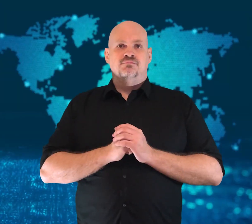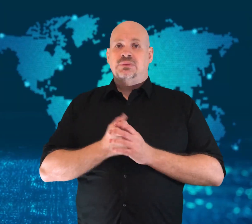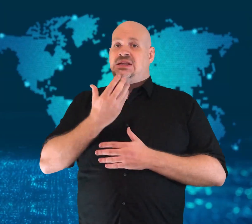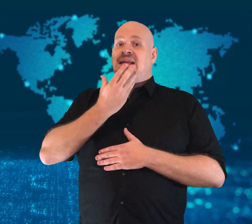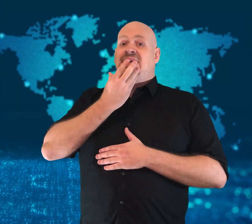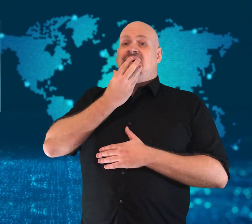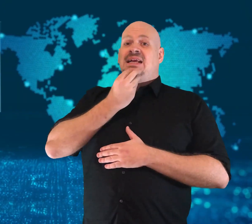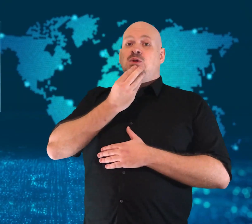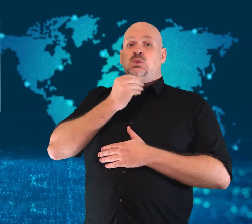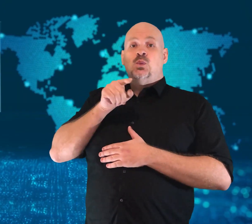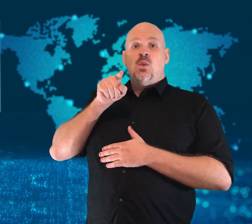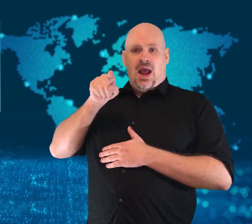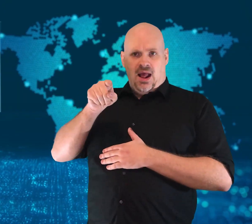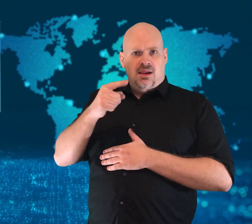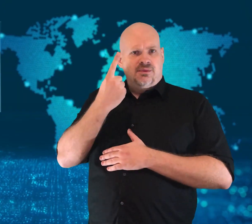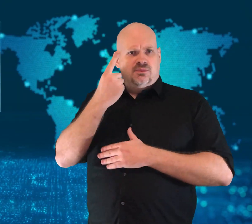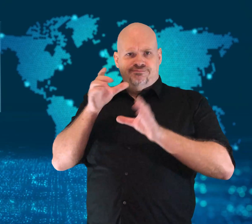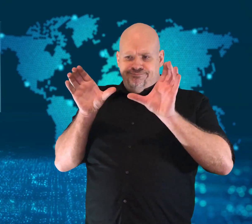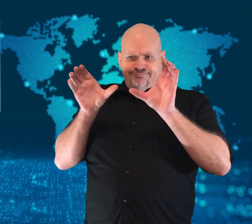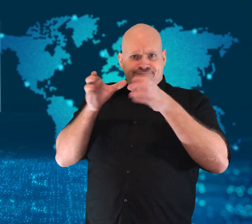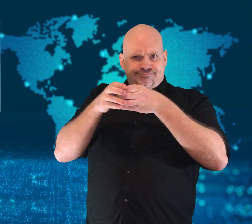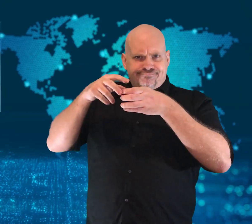[Gavin]: In Israel,